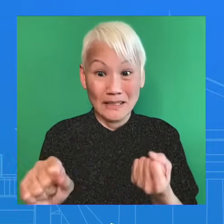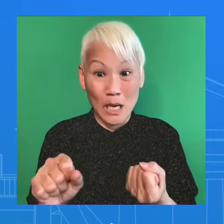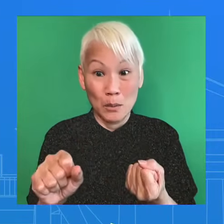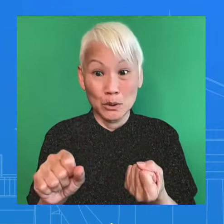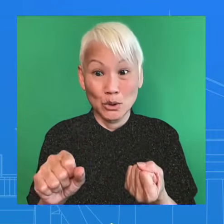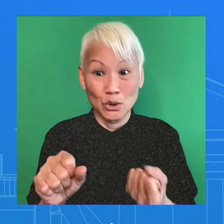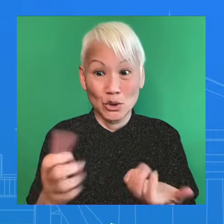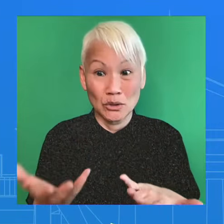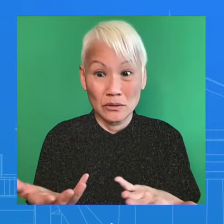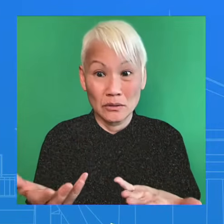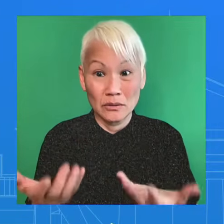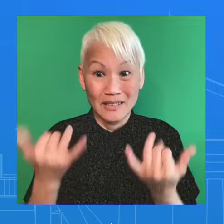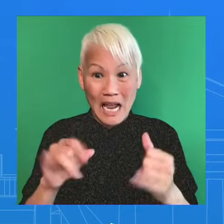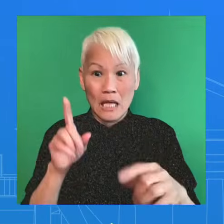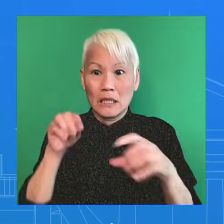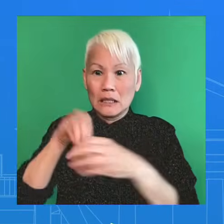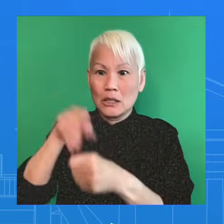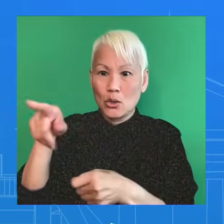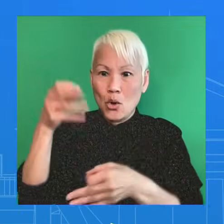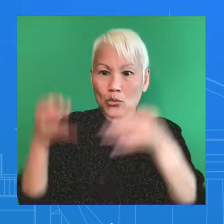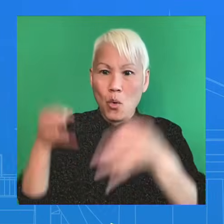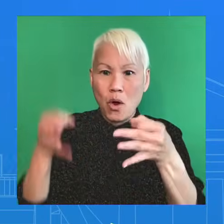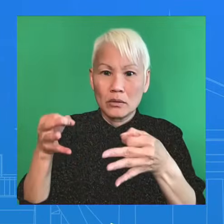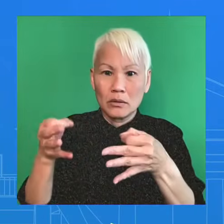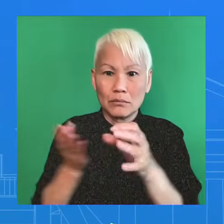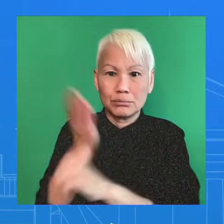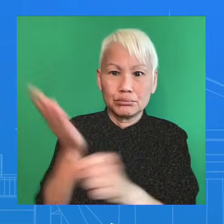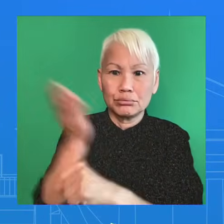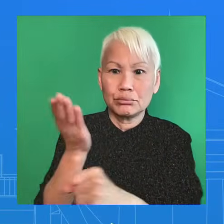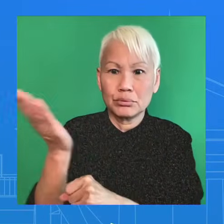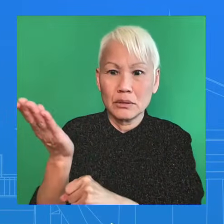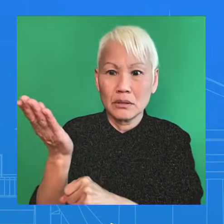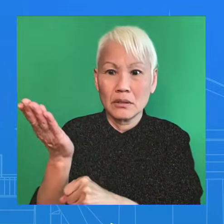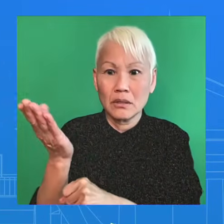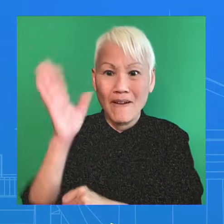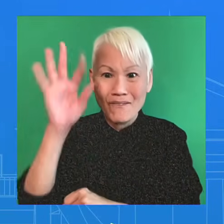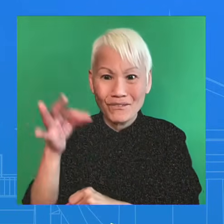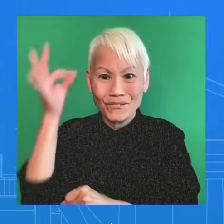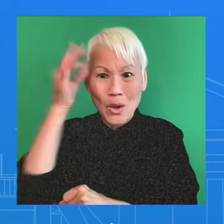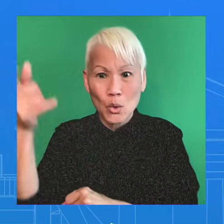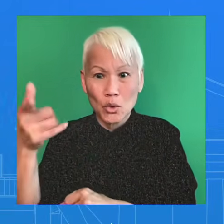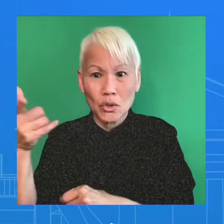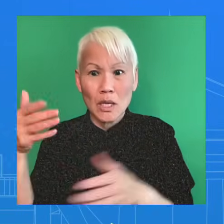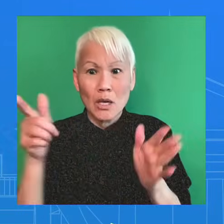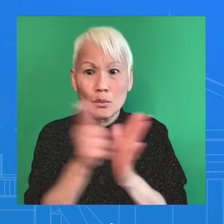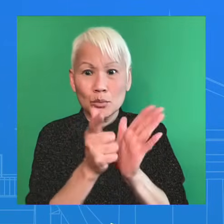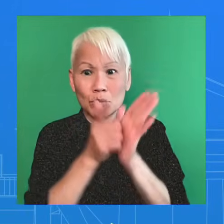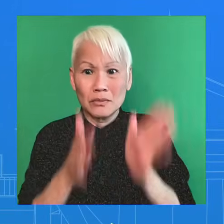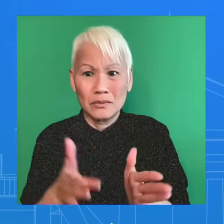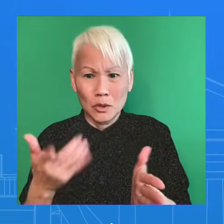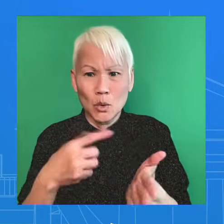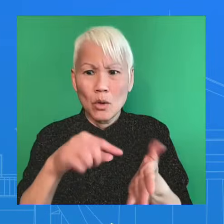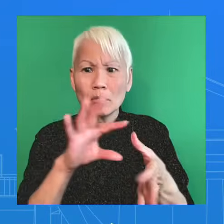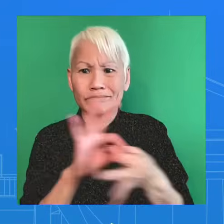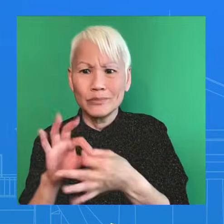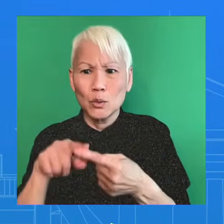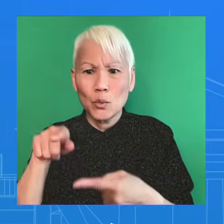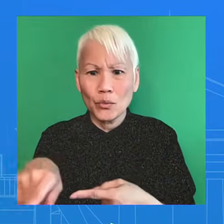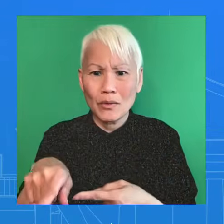federal prosecutors are referring to the great damage caused and the potential for greater damage. And yet we saw President Biden say that there was nothing